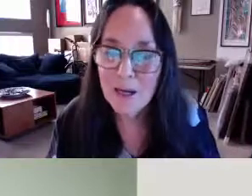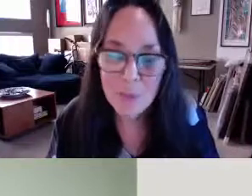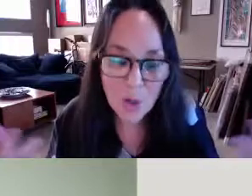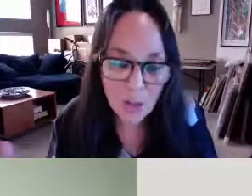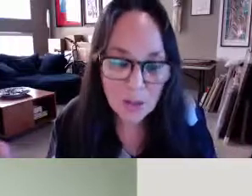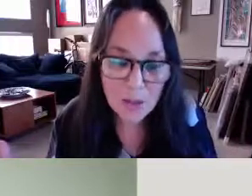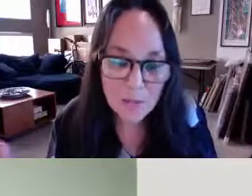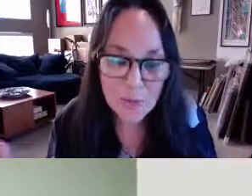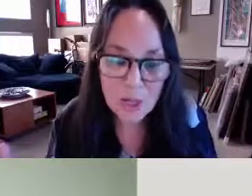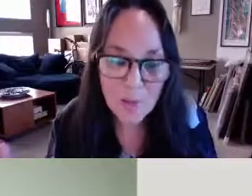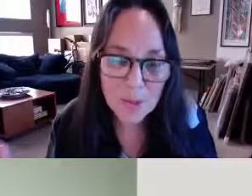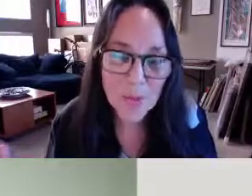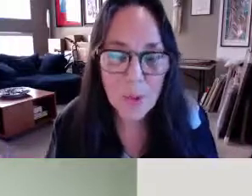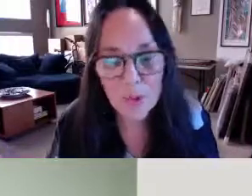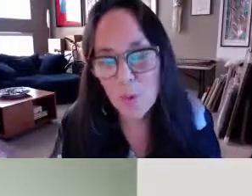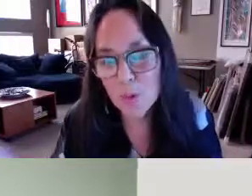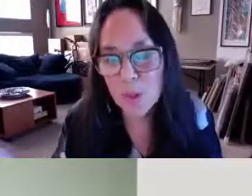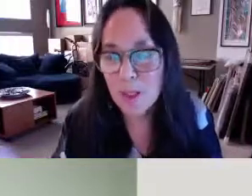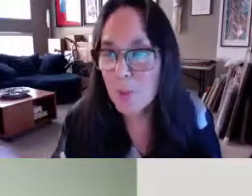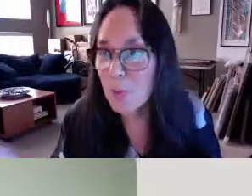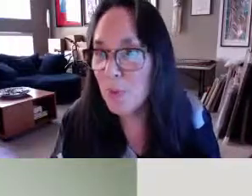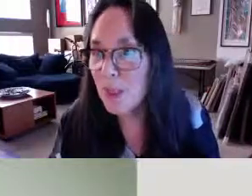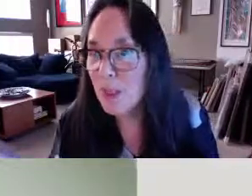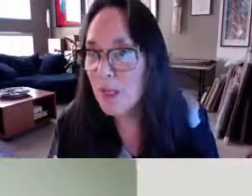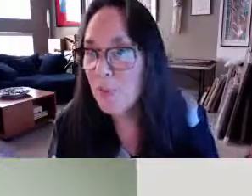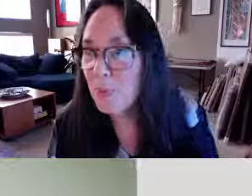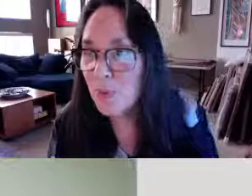been called on it a few times as though while you're almost thinking about beauty but beauty